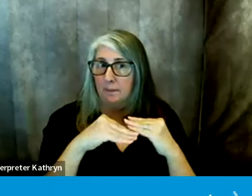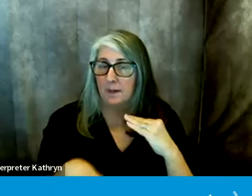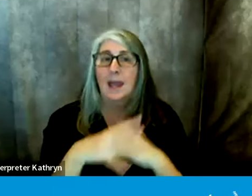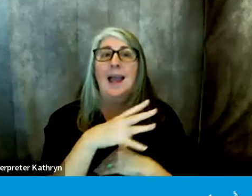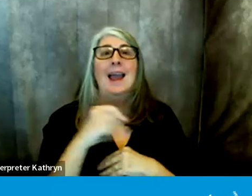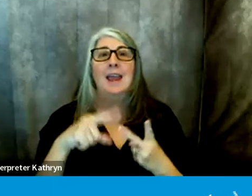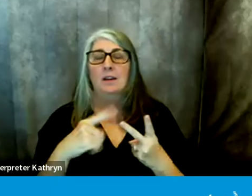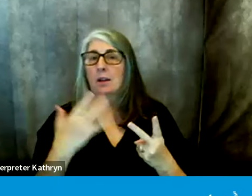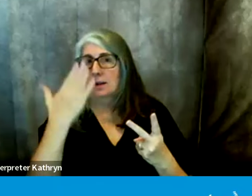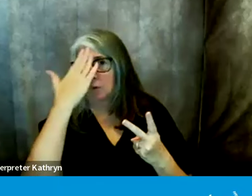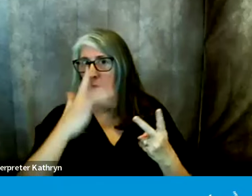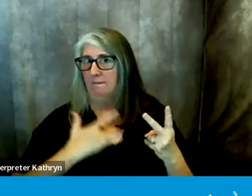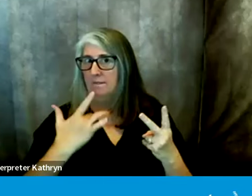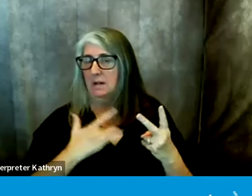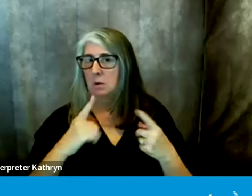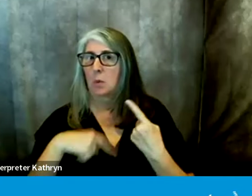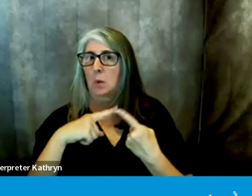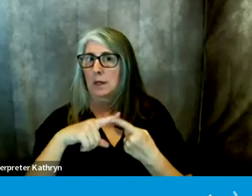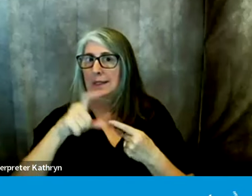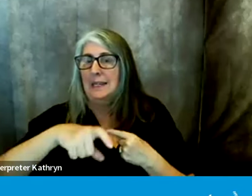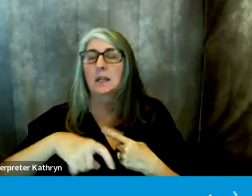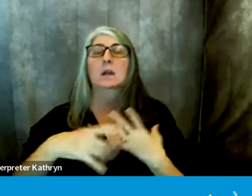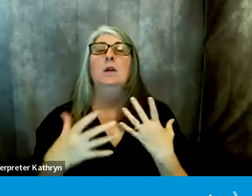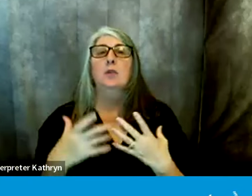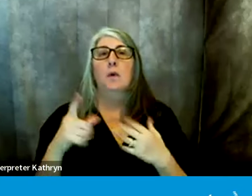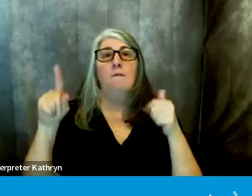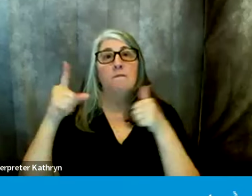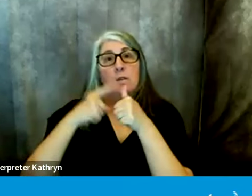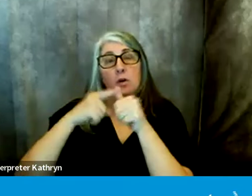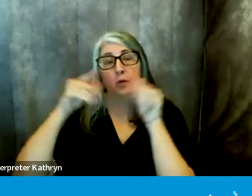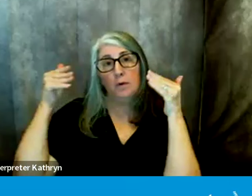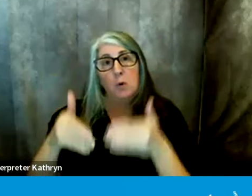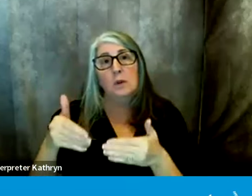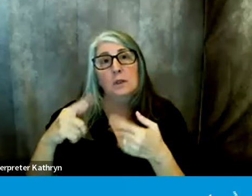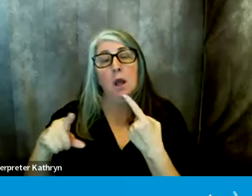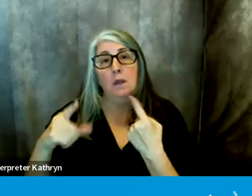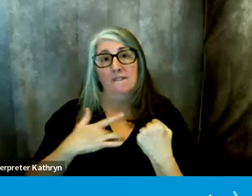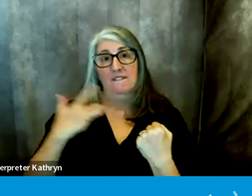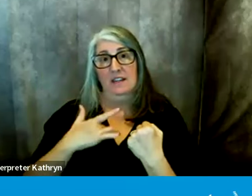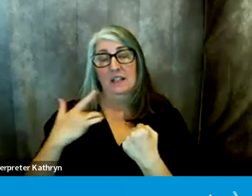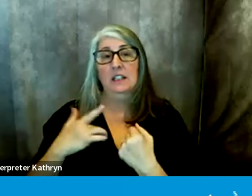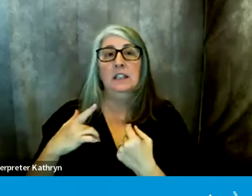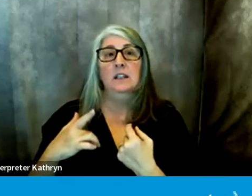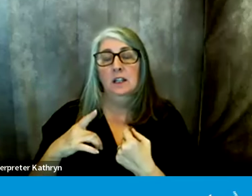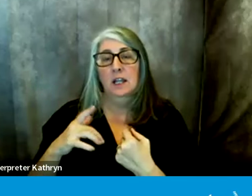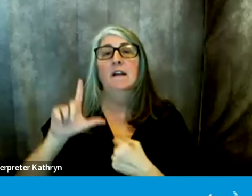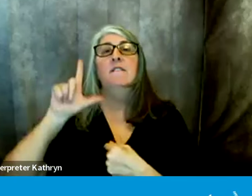We are currently focusing on treating some aspects of the neurogenic bladder symptoms. Eventually the goal would be